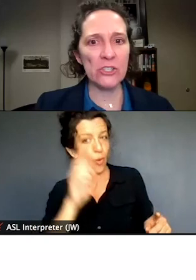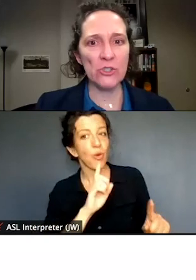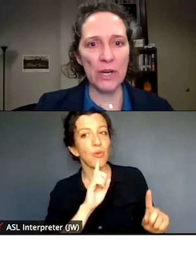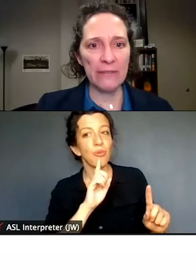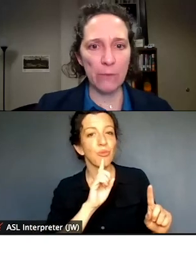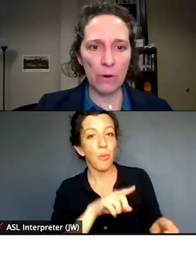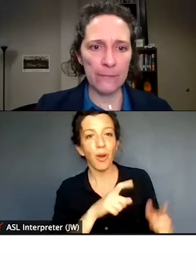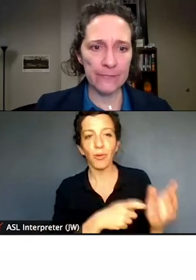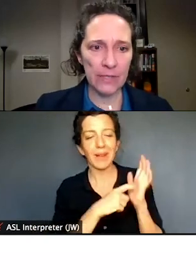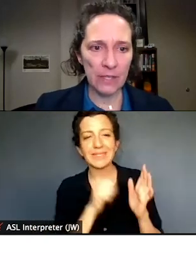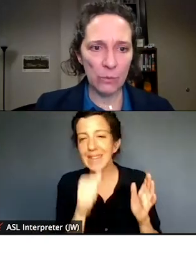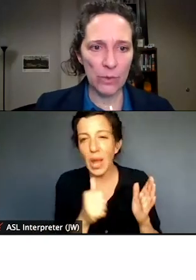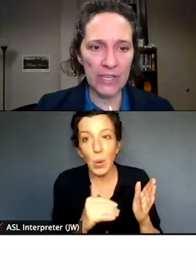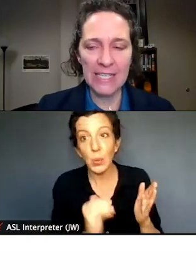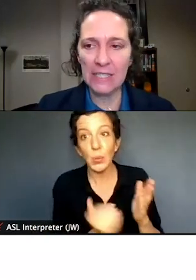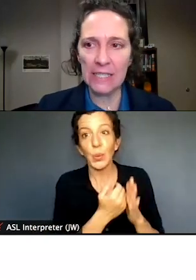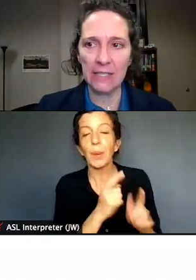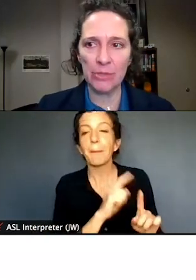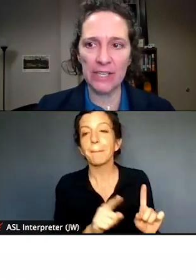So Proposition 24, with Anita Lee presenting.